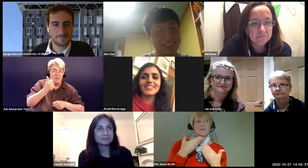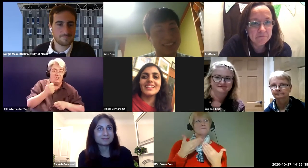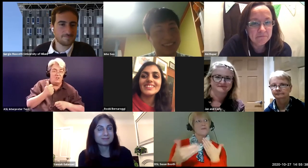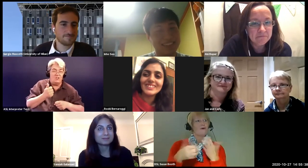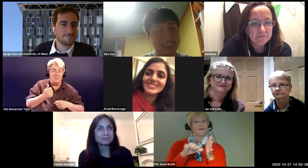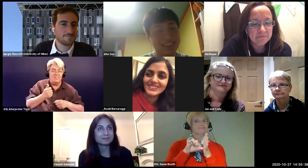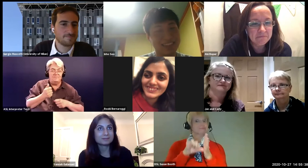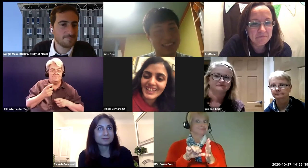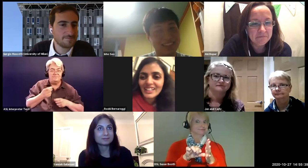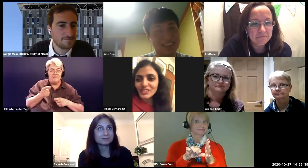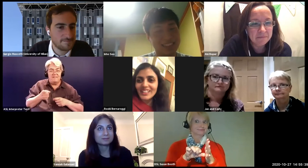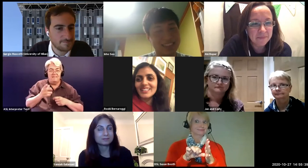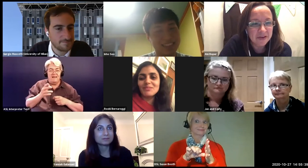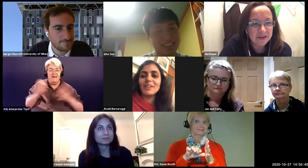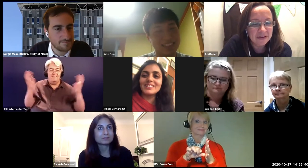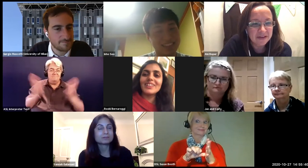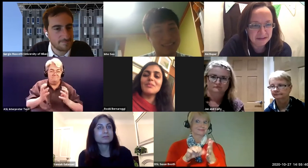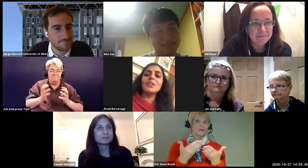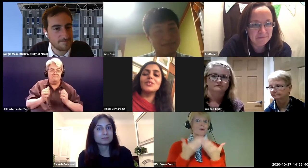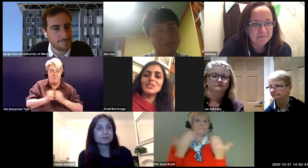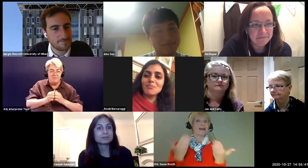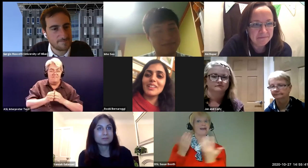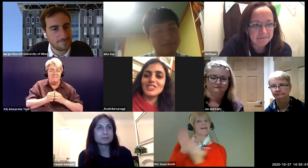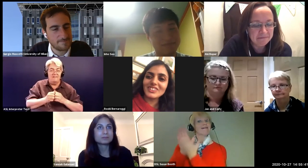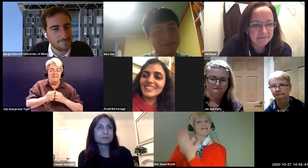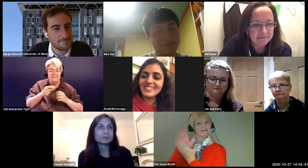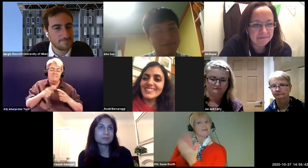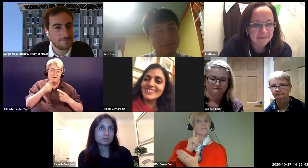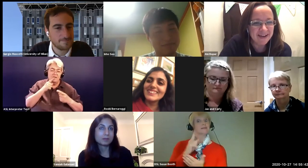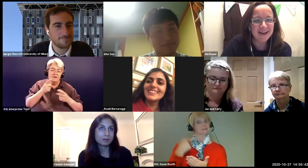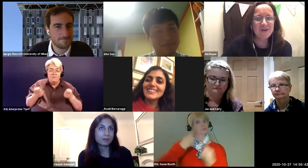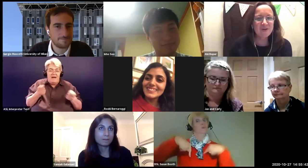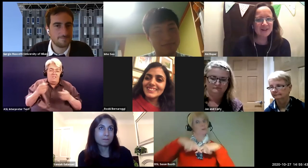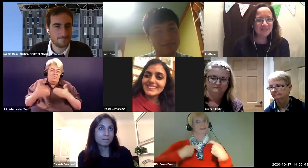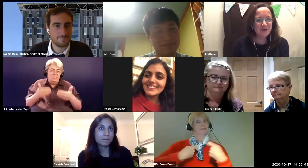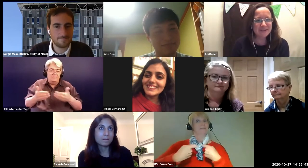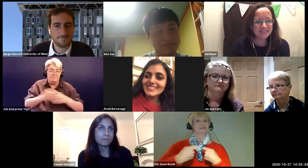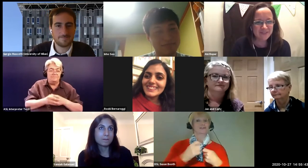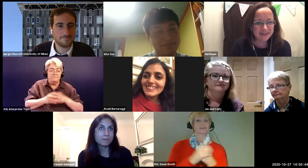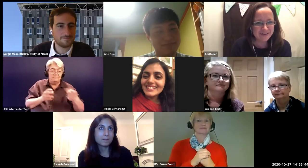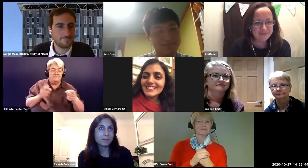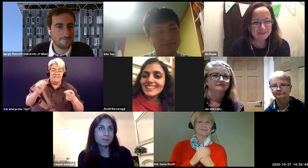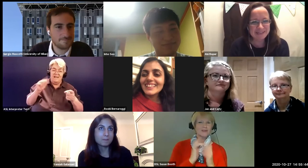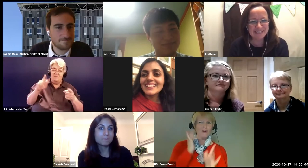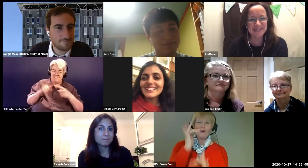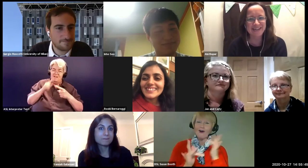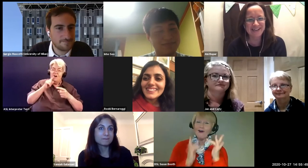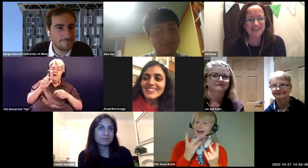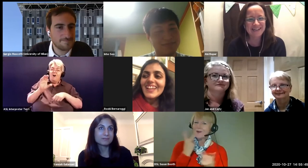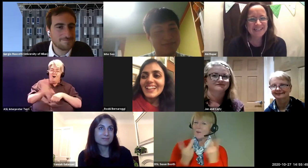than the the actual class but we could manage it online choirs I've heard a lot about these yeah